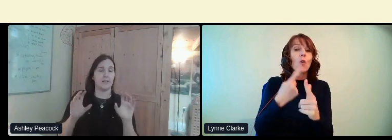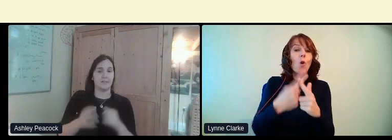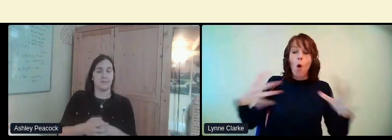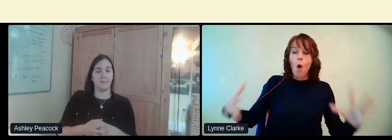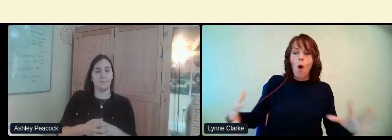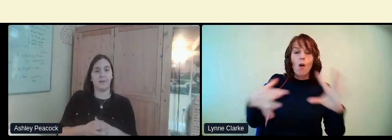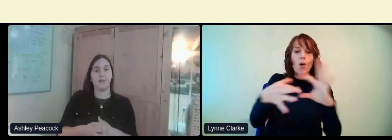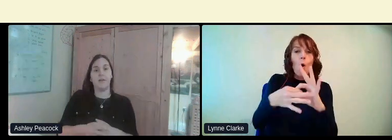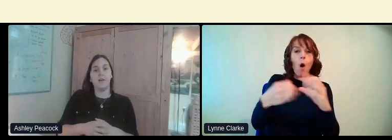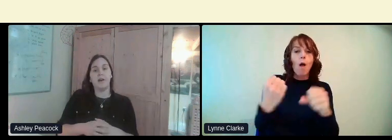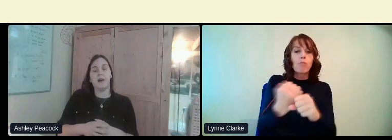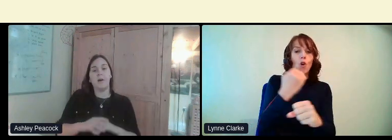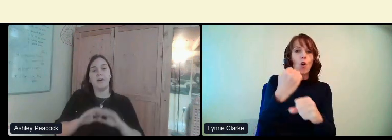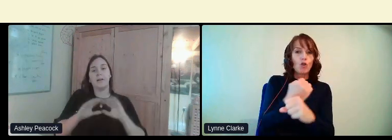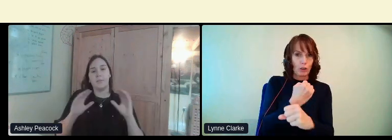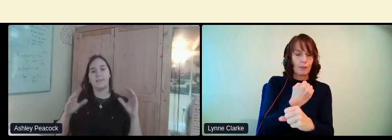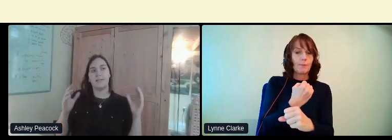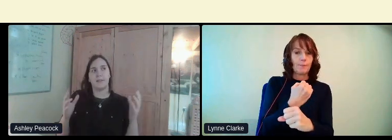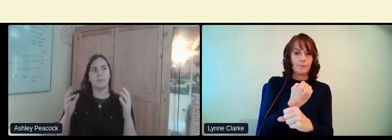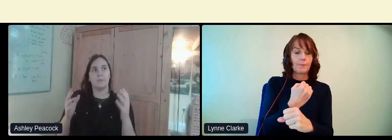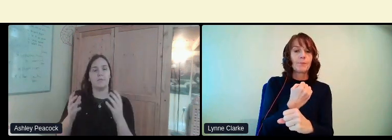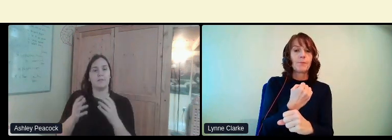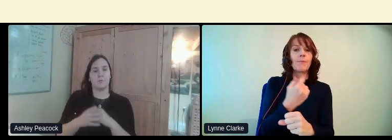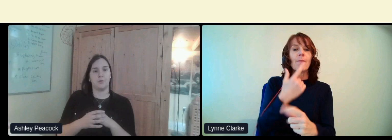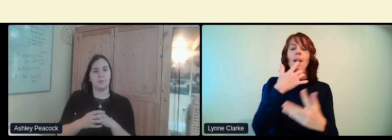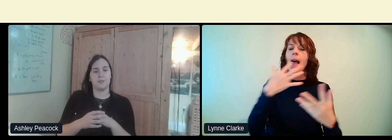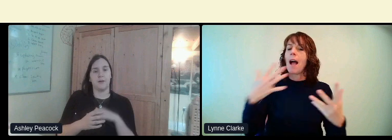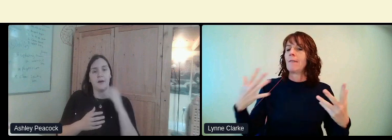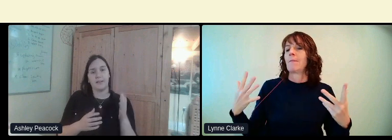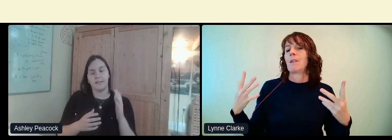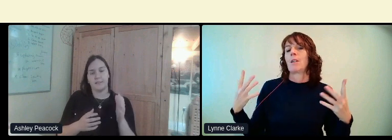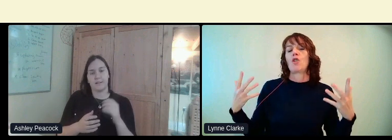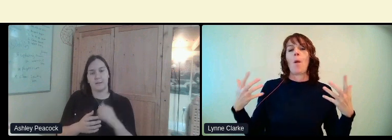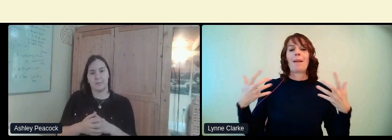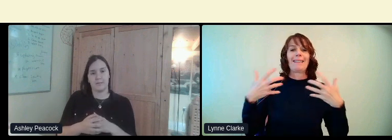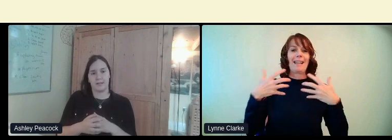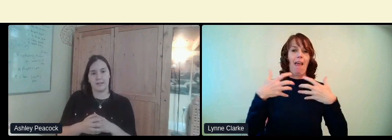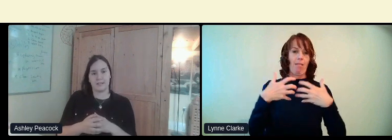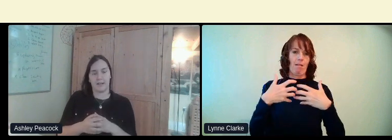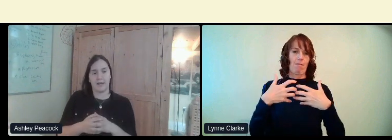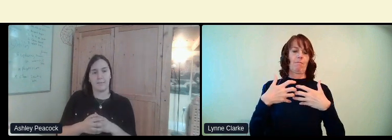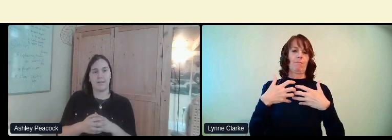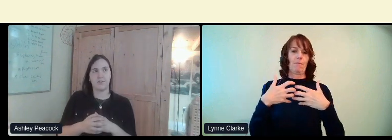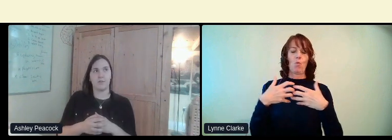slightly different and coming together with these groups early in the design process and making sure